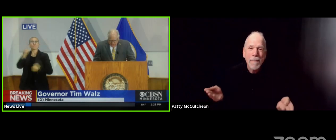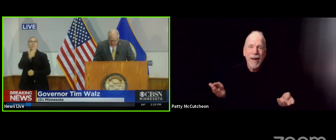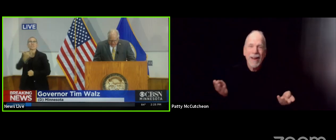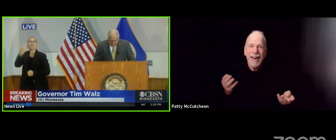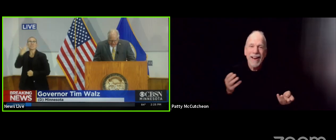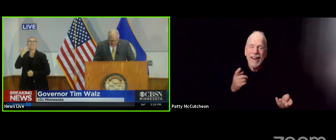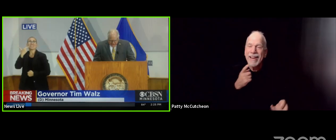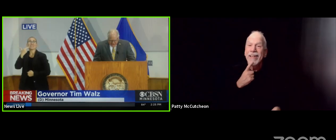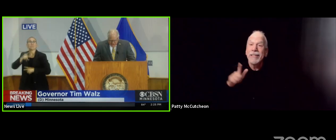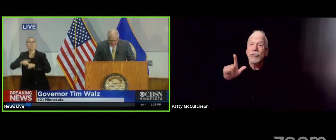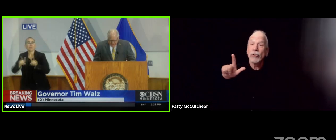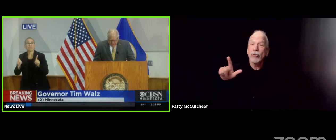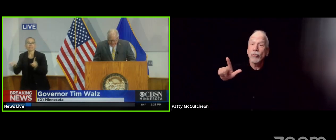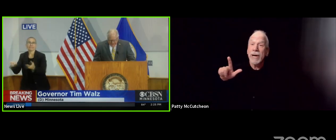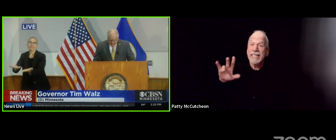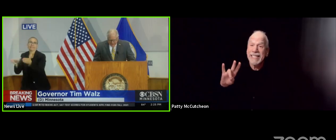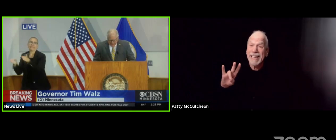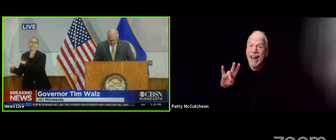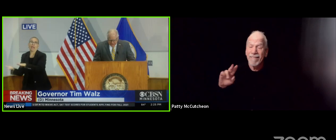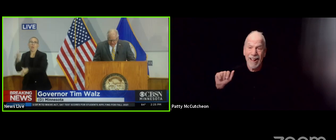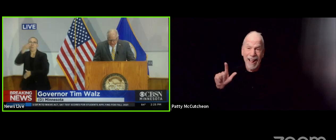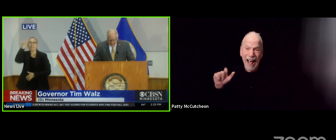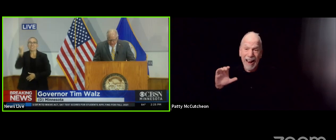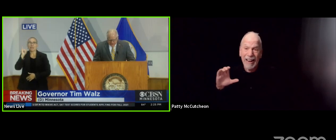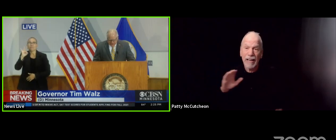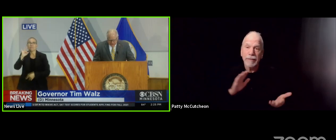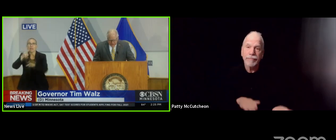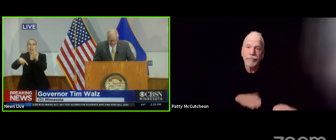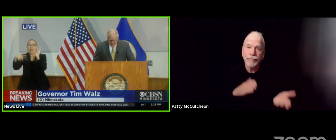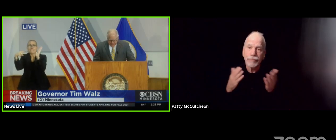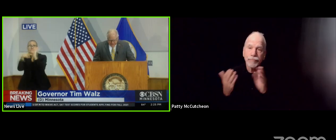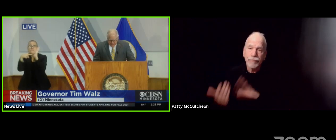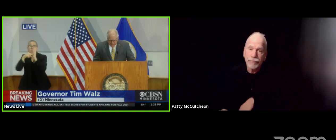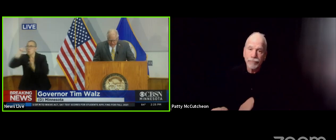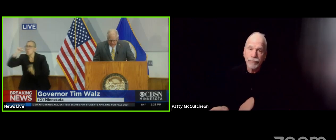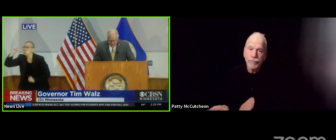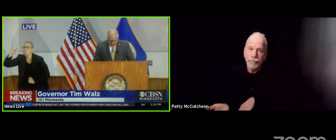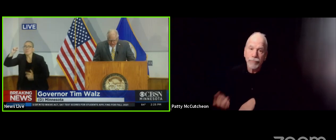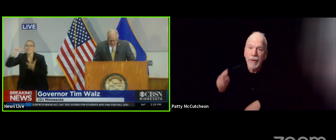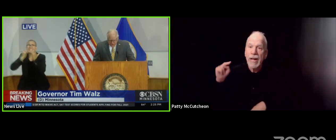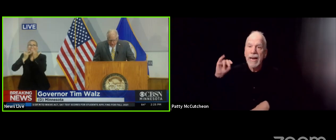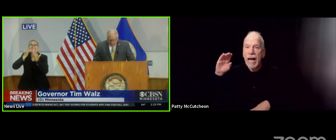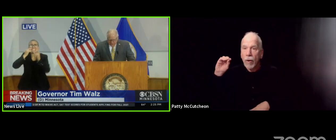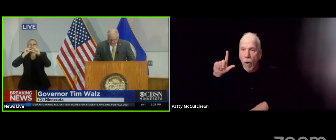BRAVELY SHARED ALEC'S STORY AND EVALUATED FOR LEGISLATION TO HOLD PHARMACEUTICAL COMPANIES ACCOUNTABLE SO THAT NO ONE LOSES